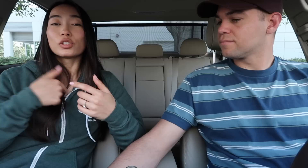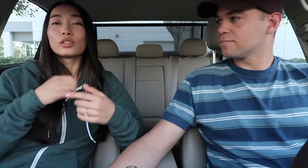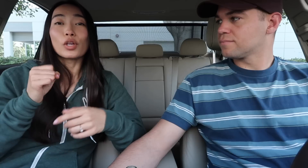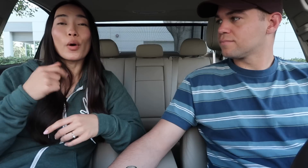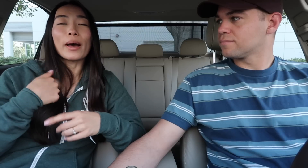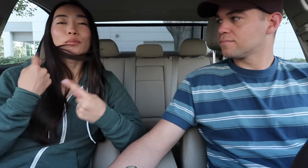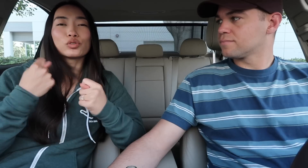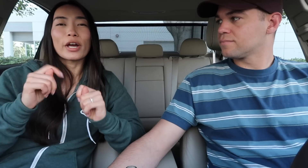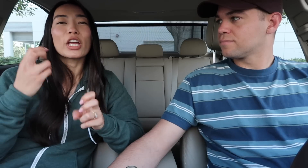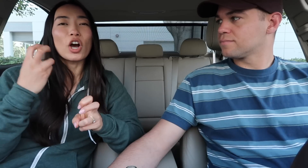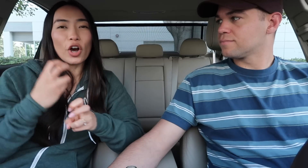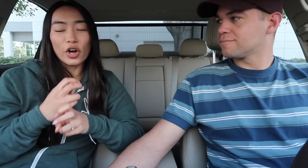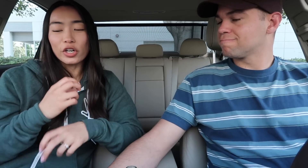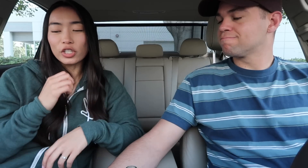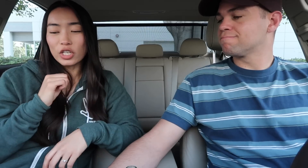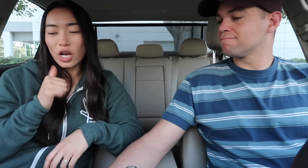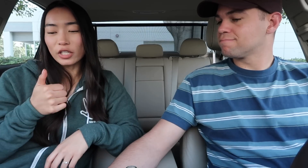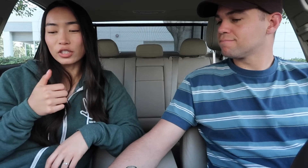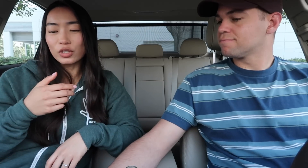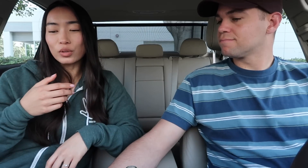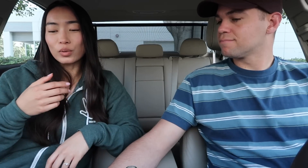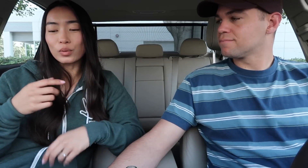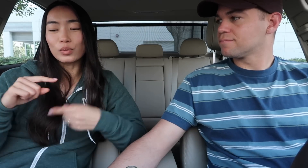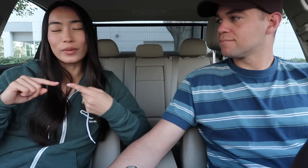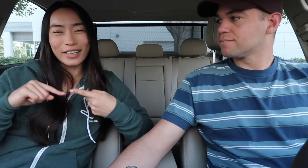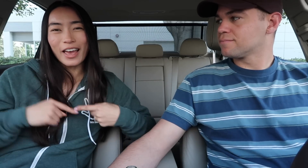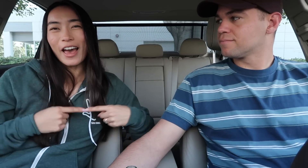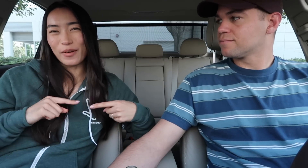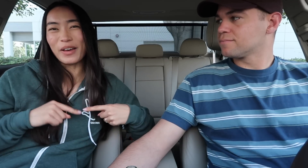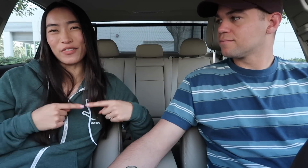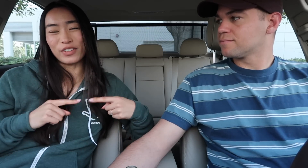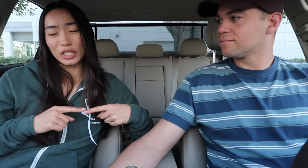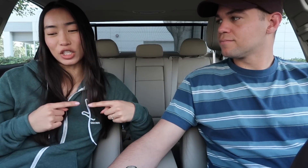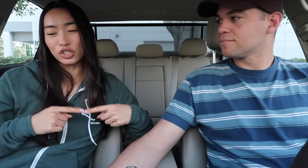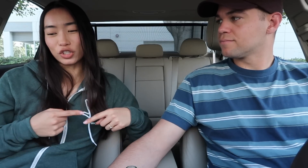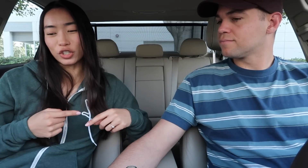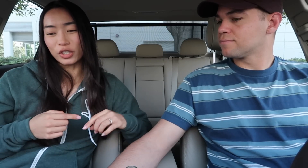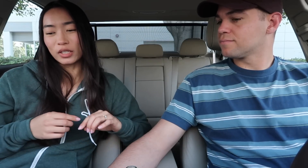so I'm trying hard not to have my feelings hurt